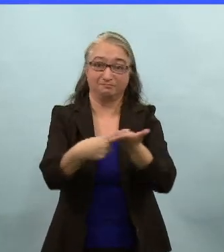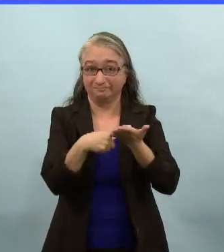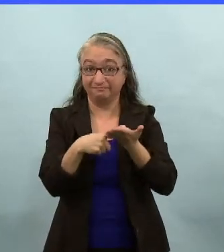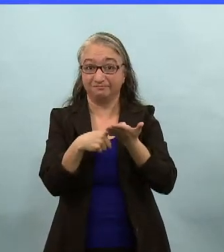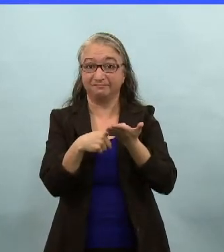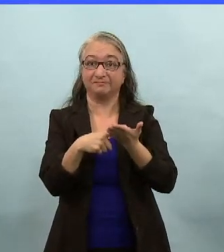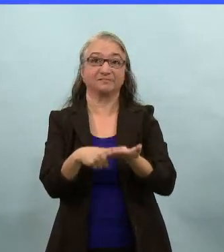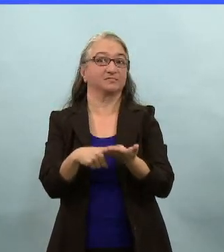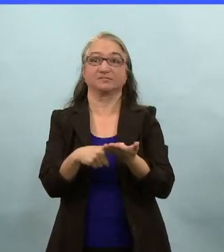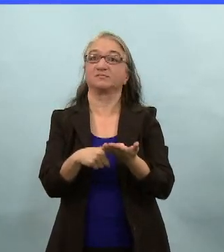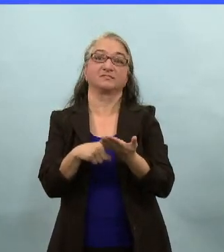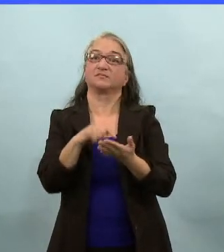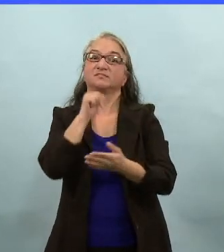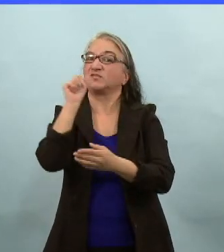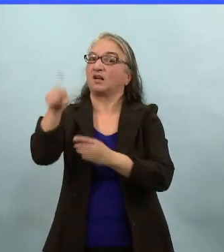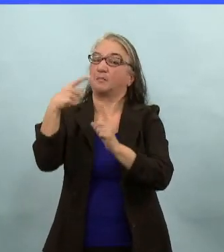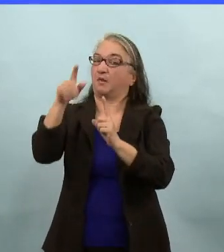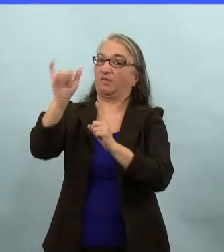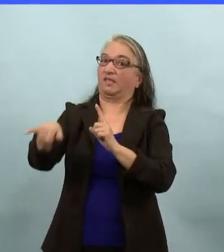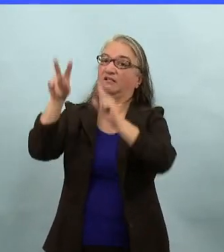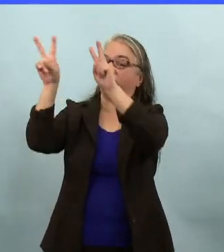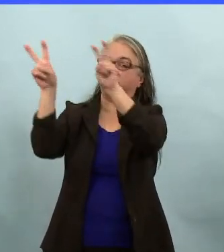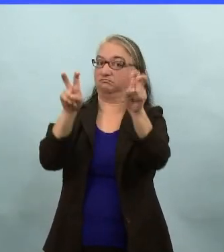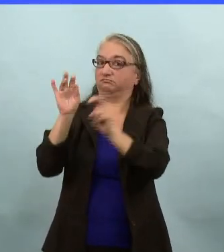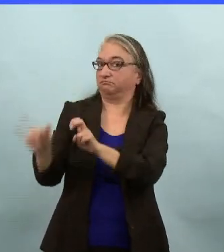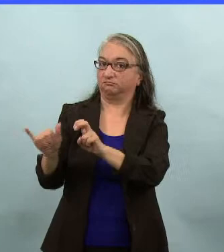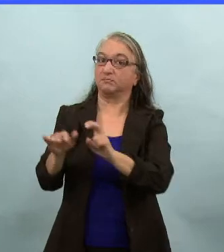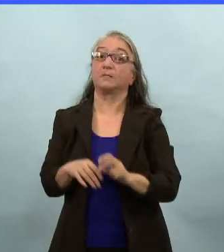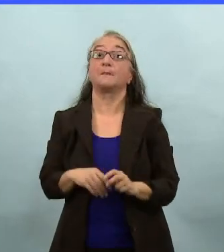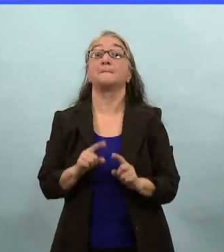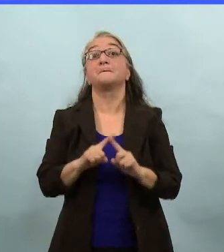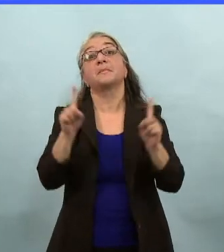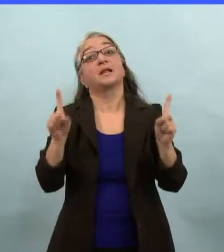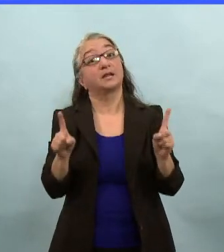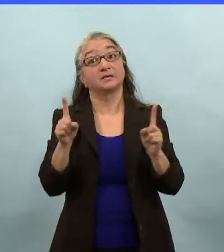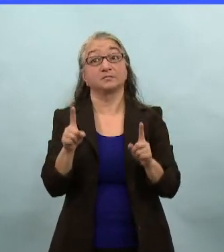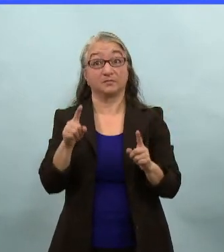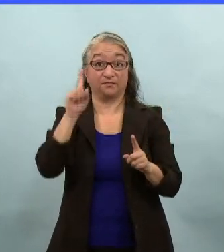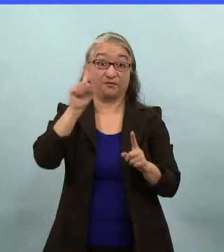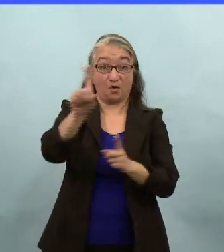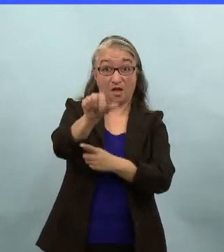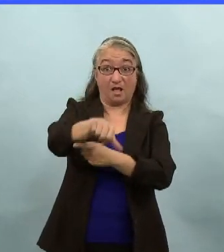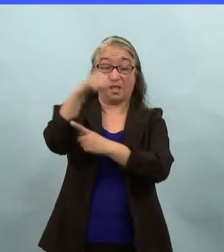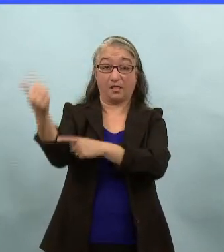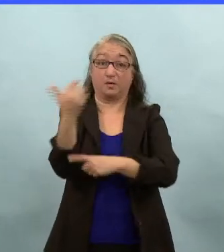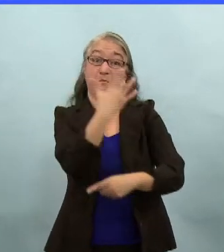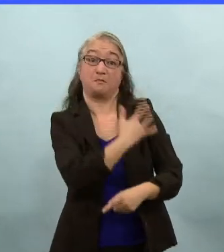you know it was it was uh i think other provinces have sort of said that that's not the way we we